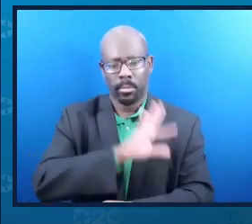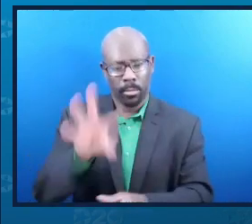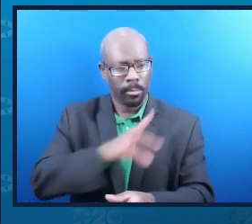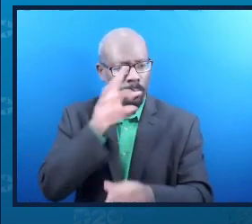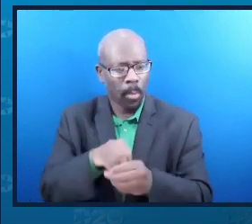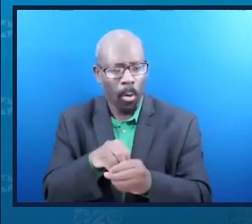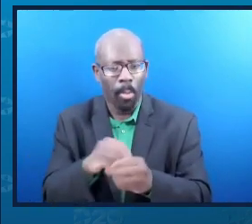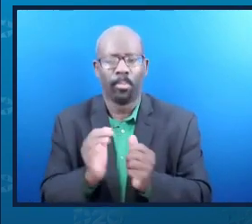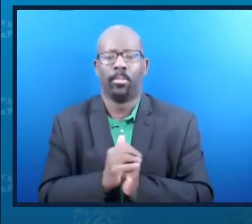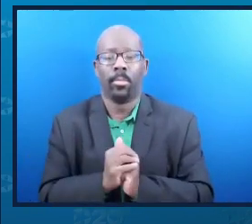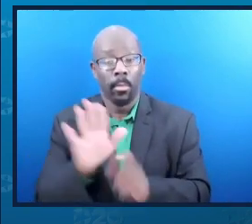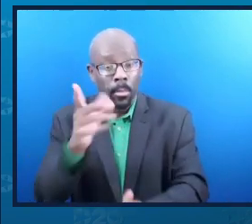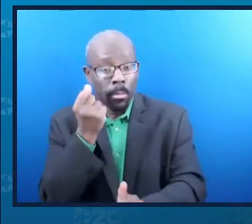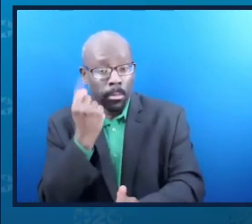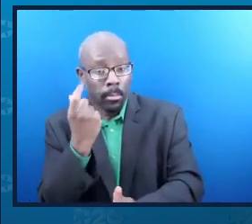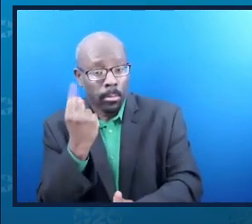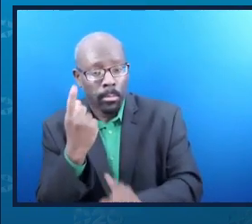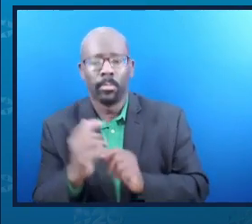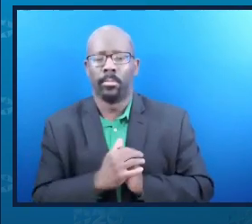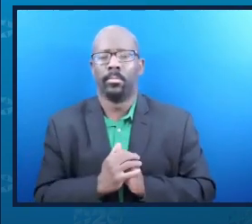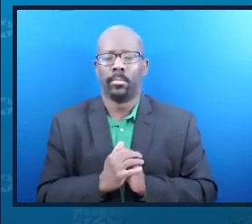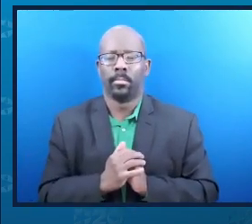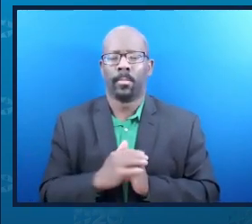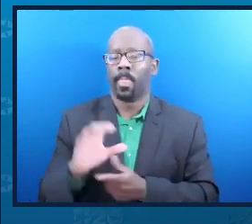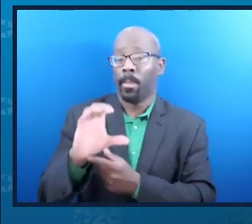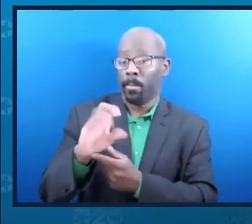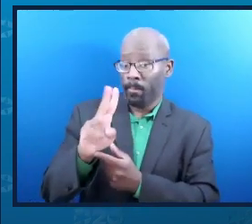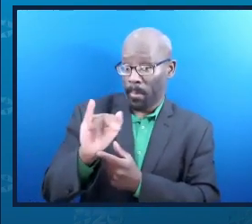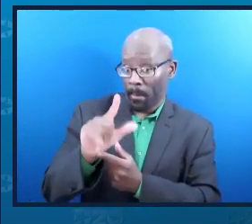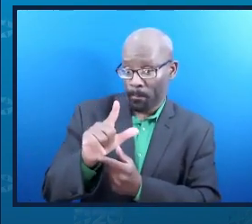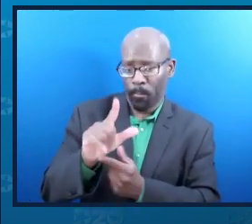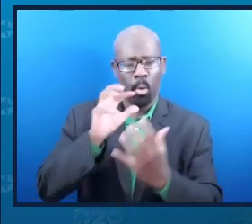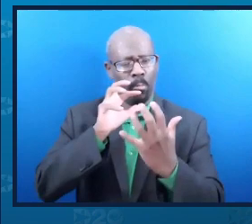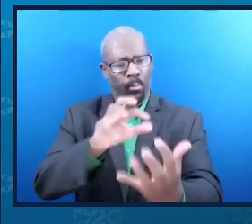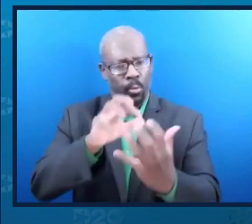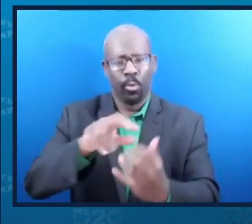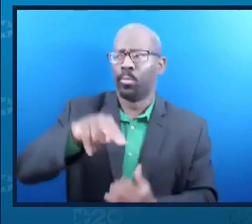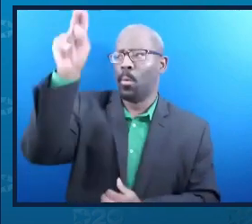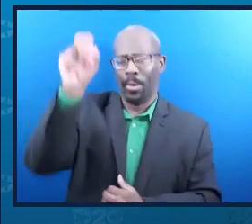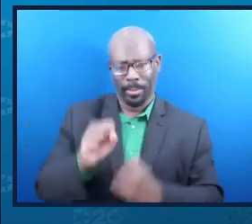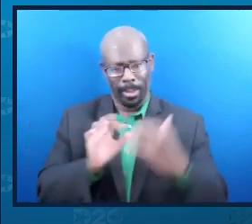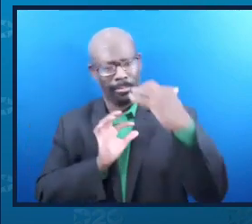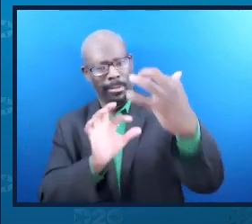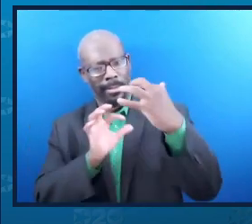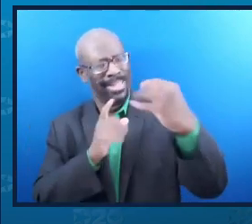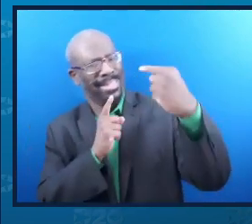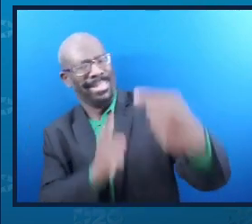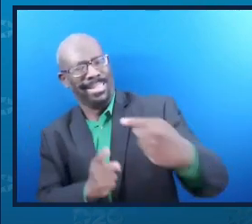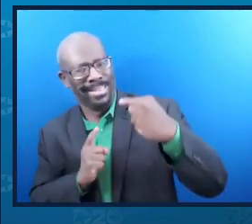THROUGH CIVIL WAR, AND BITTER STRUGGLES, WE IMPROVE THIS